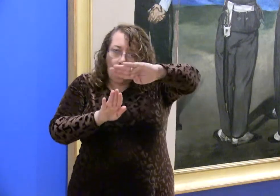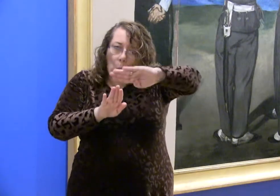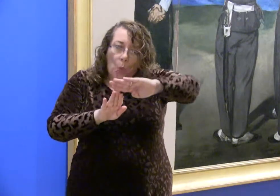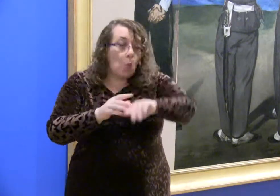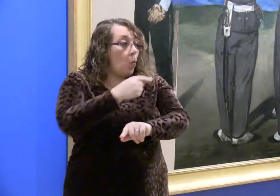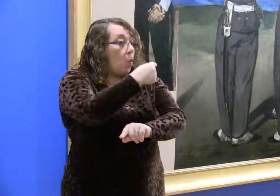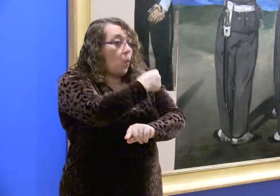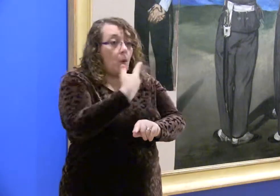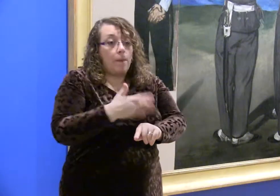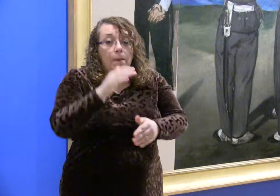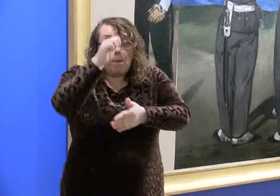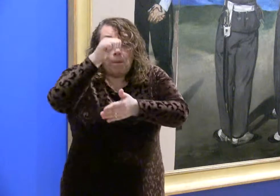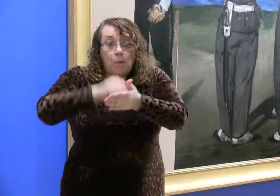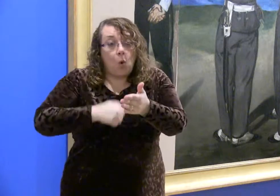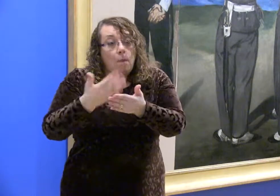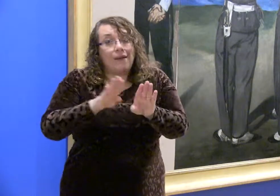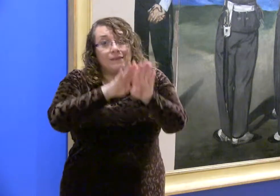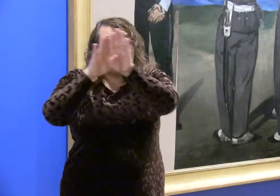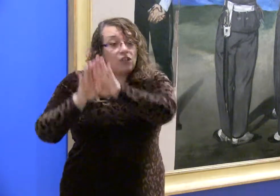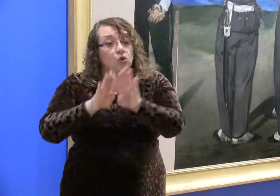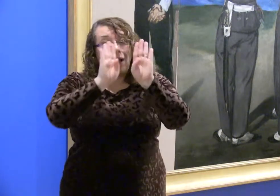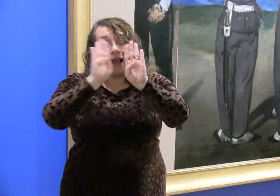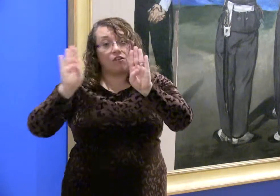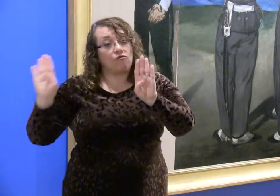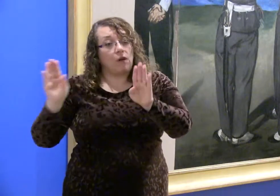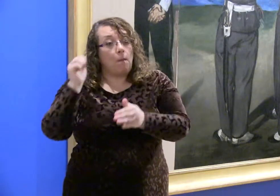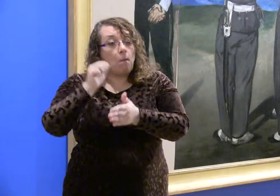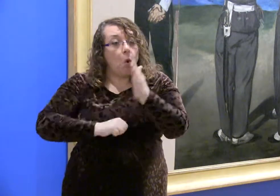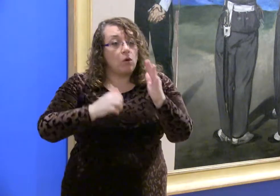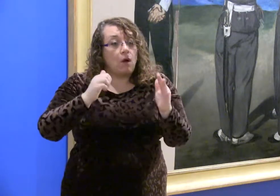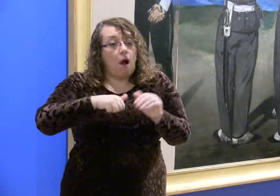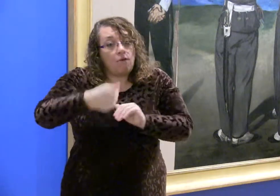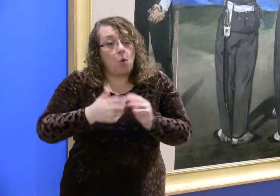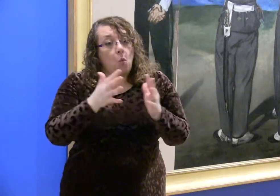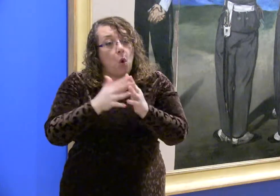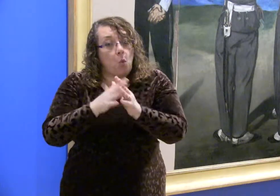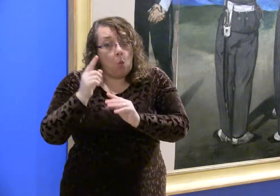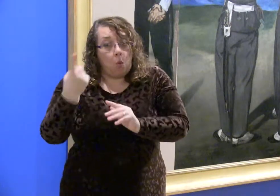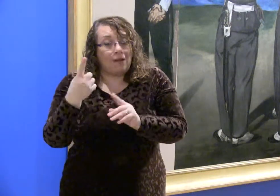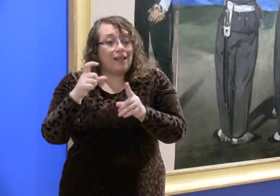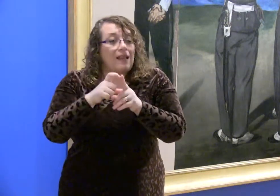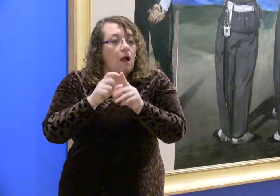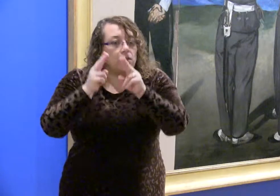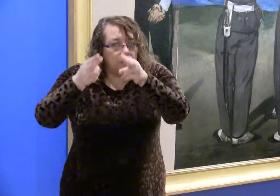after the death of Degas in 1918 during the First World War.